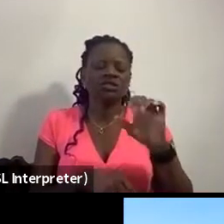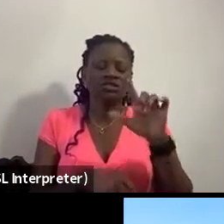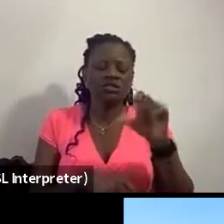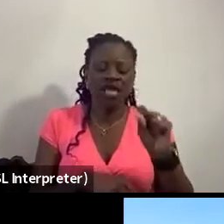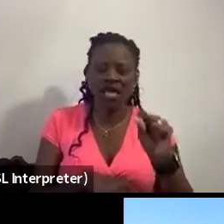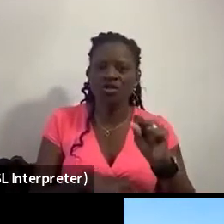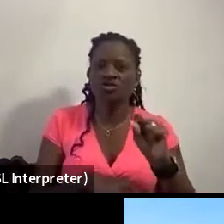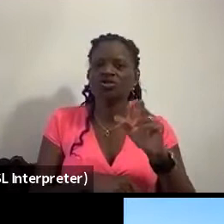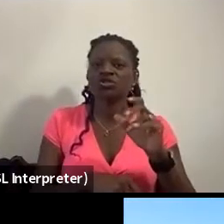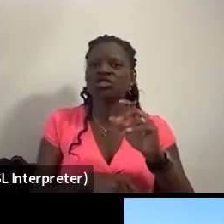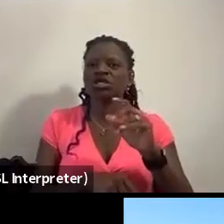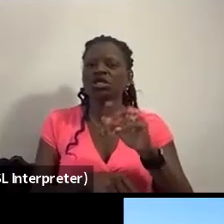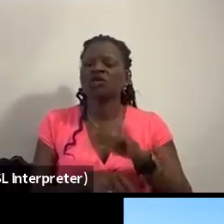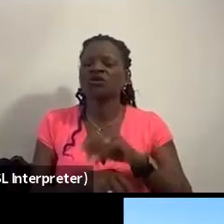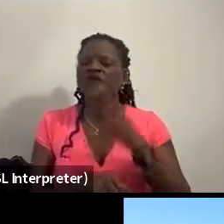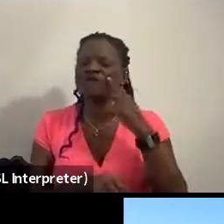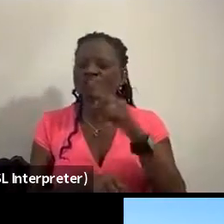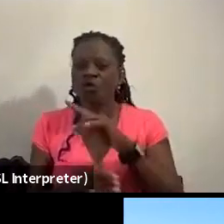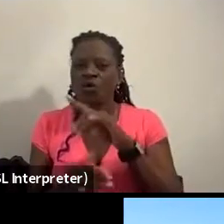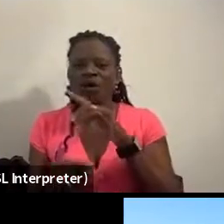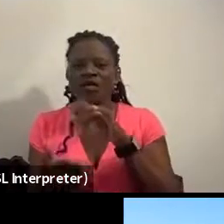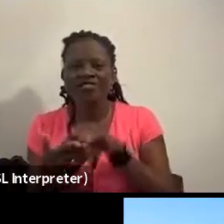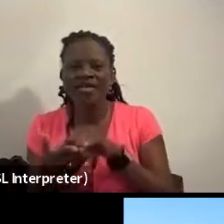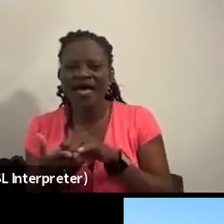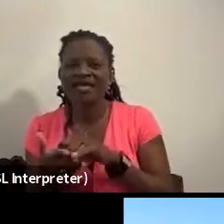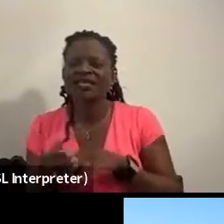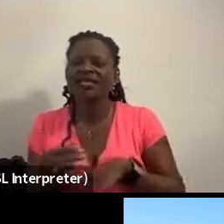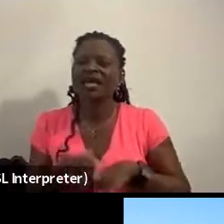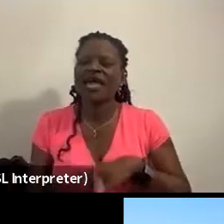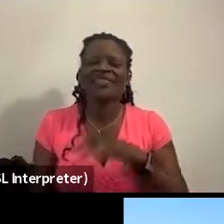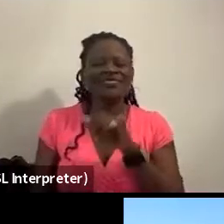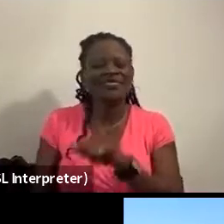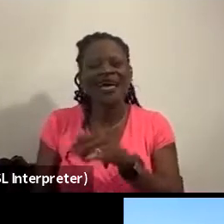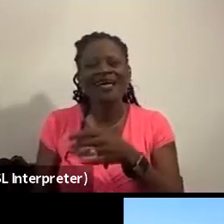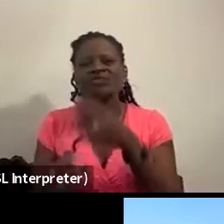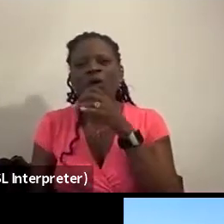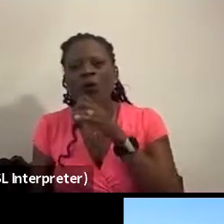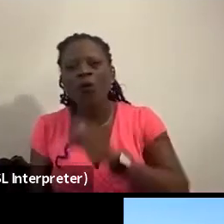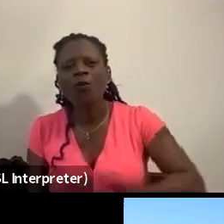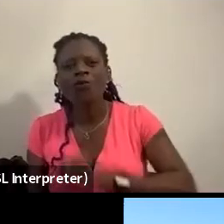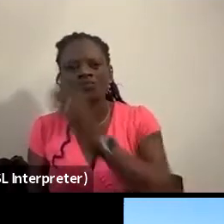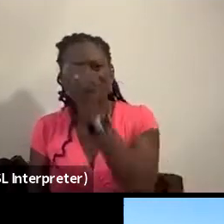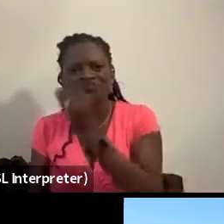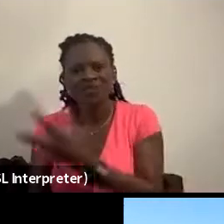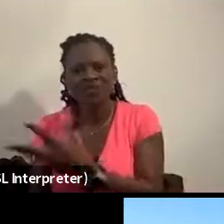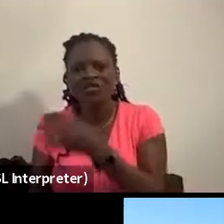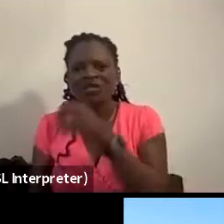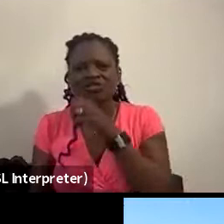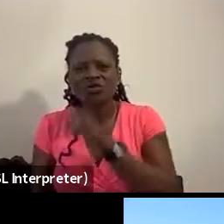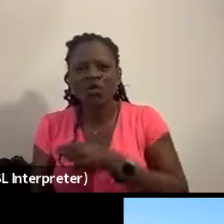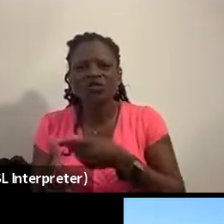But when you talk about fetal cell lines, these are all these are from the 70s. And when you're really being honest about,